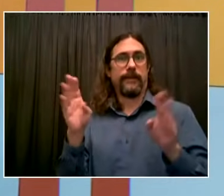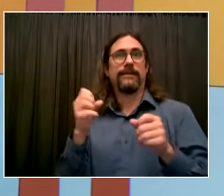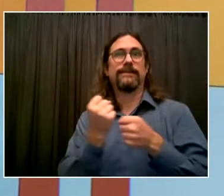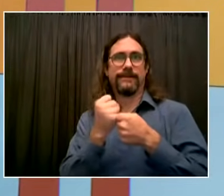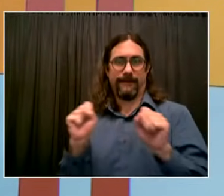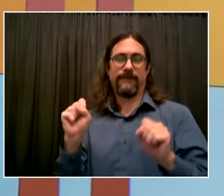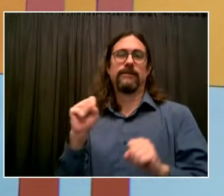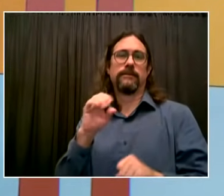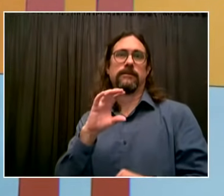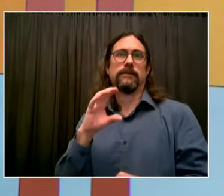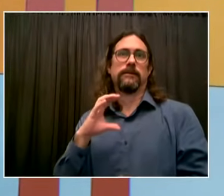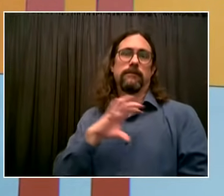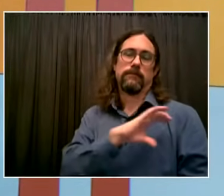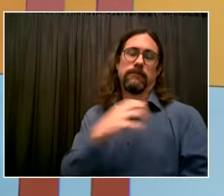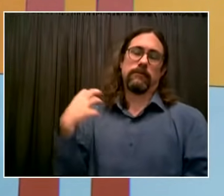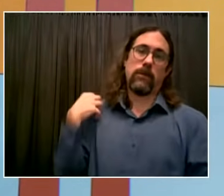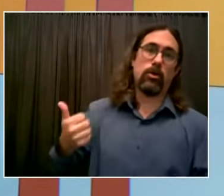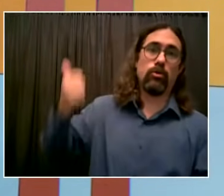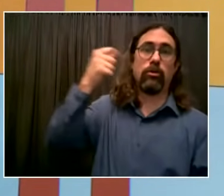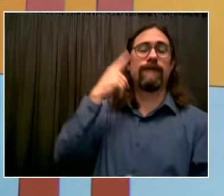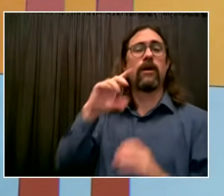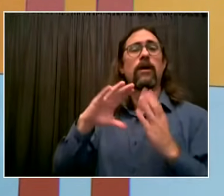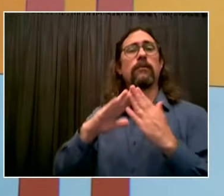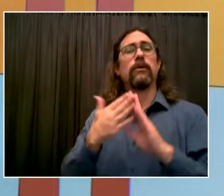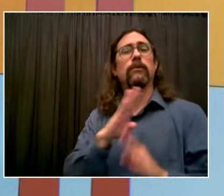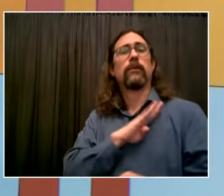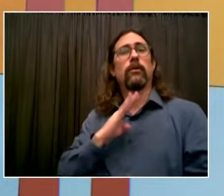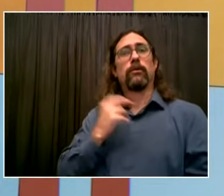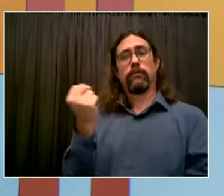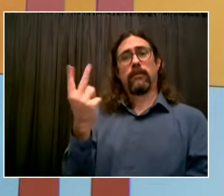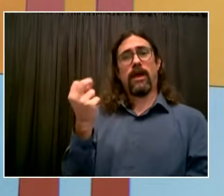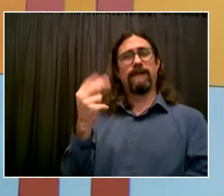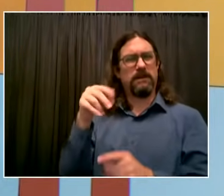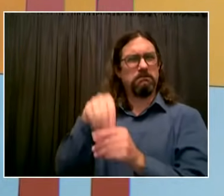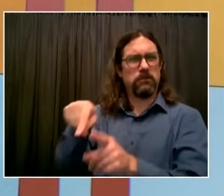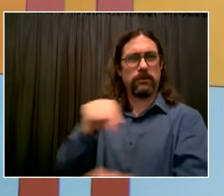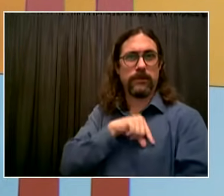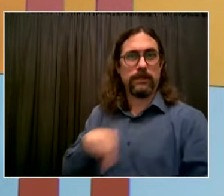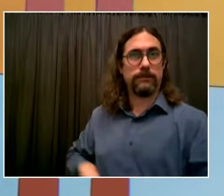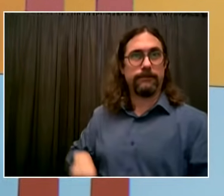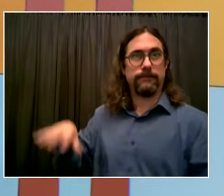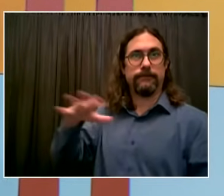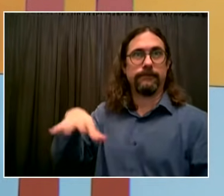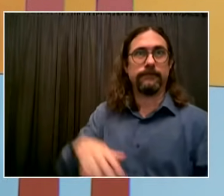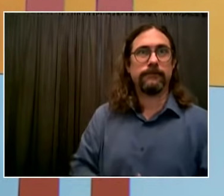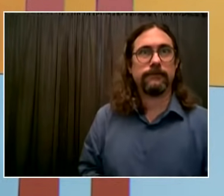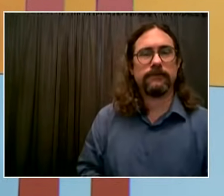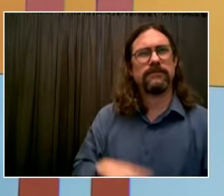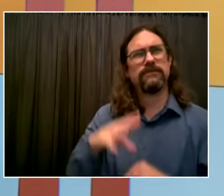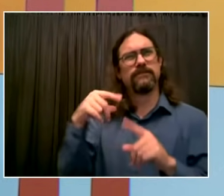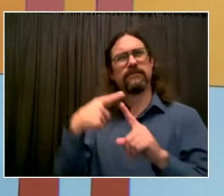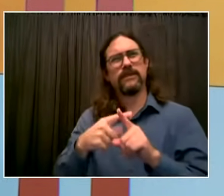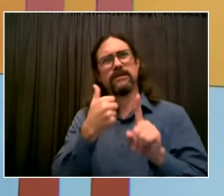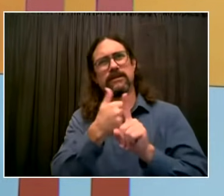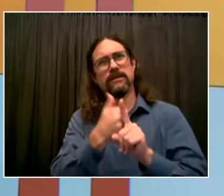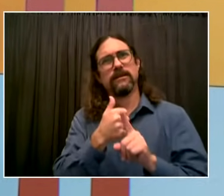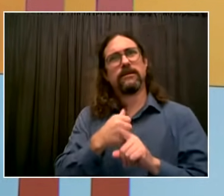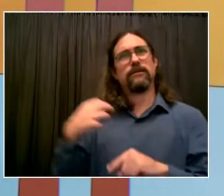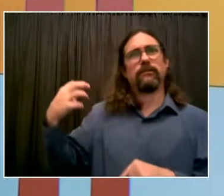QUEENS, AND DEEPLY INVOLVED IN POLICING, DEEPLY INVOLVED IN COMMUNITY ISSUES THEN AND■ç IN THEIR SPARE TIME, ALSO CHAIRMAN OF THE BOARD OF